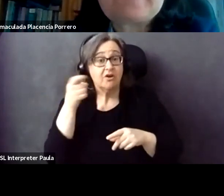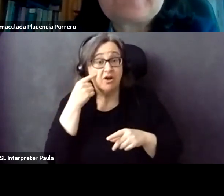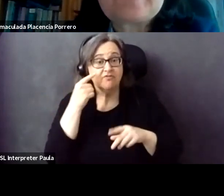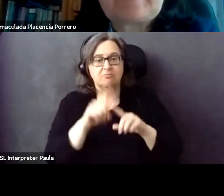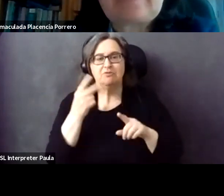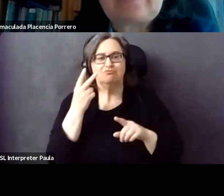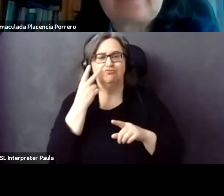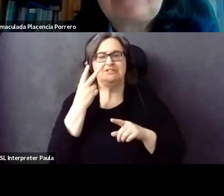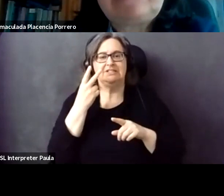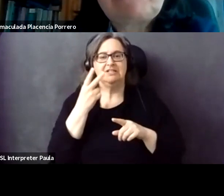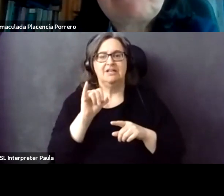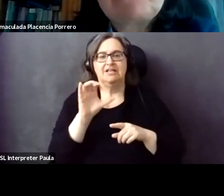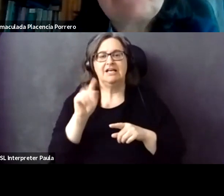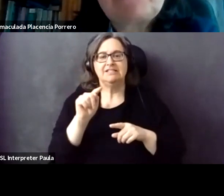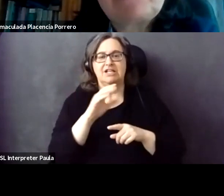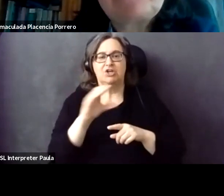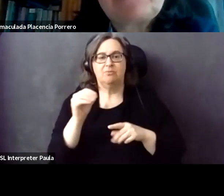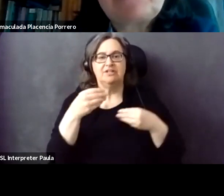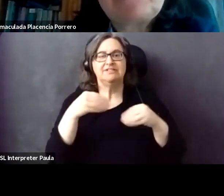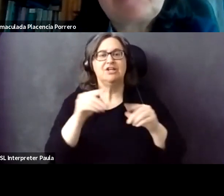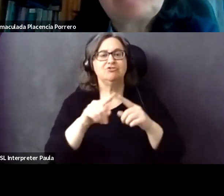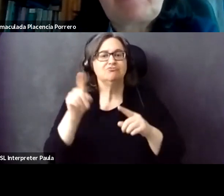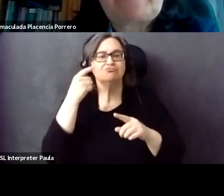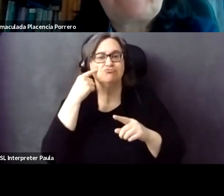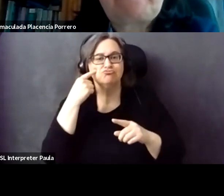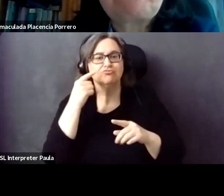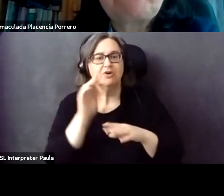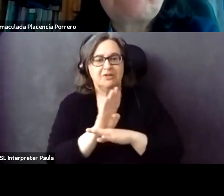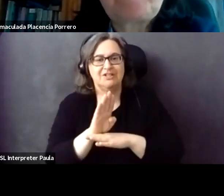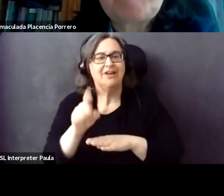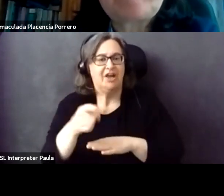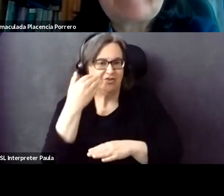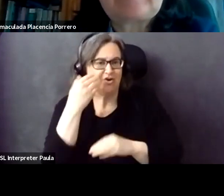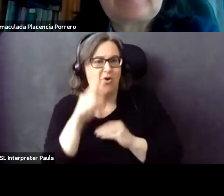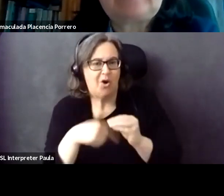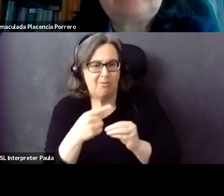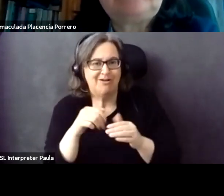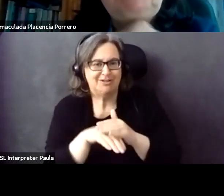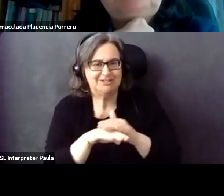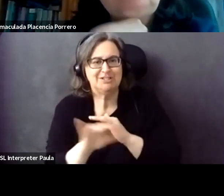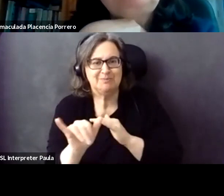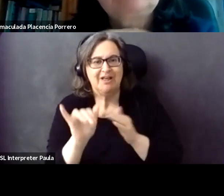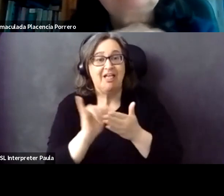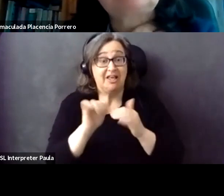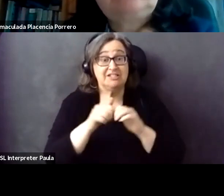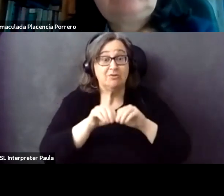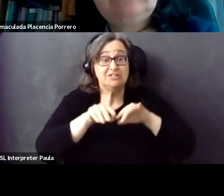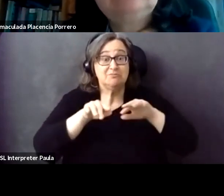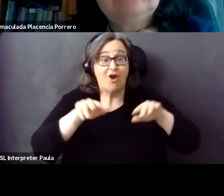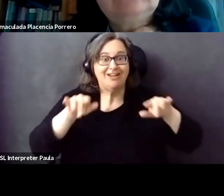have the spillover effect from the Web accessibility directive which is kind of only covering public sector, but we see also that ICT